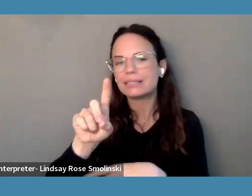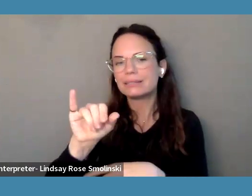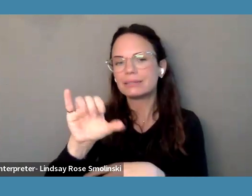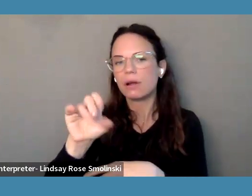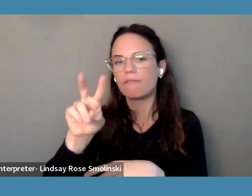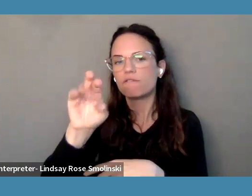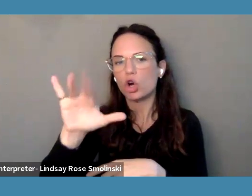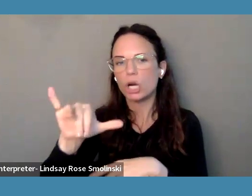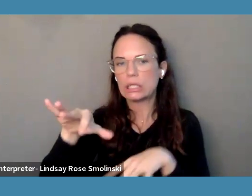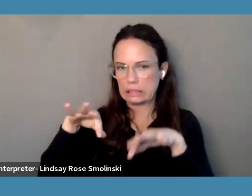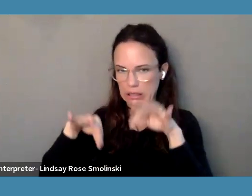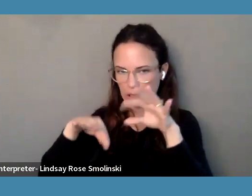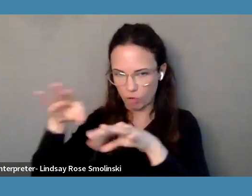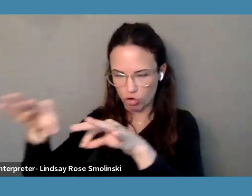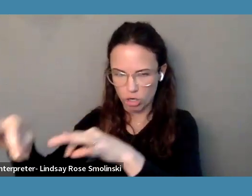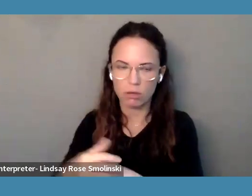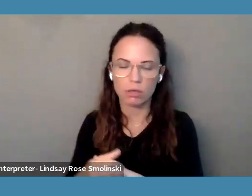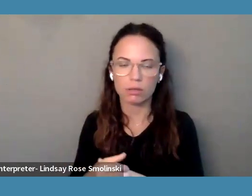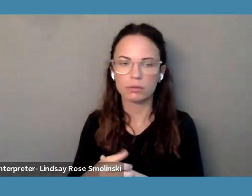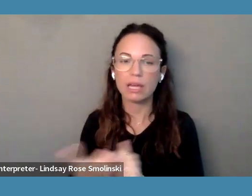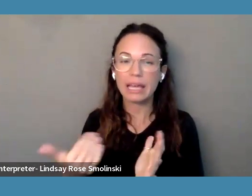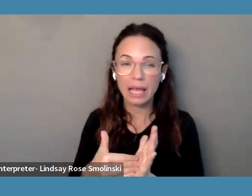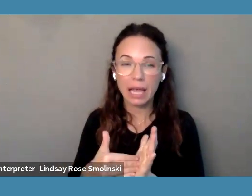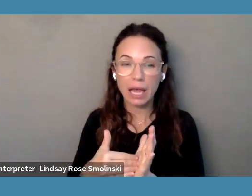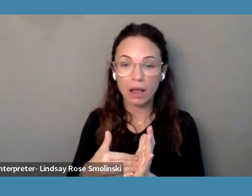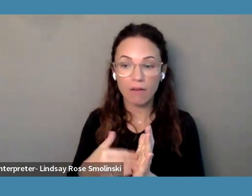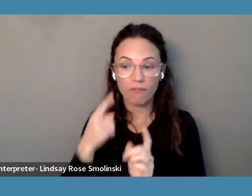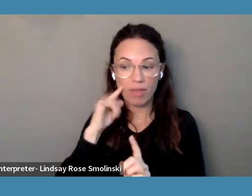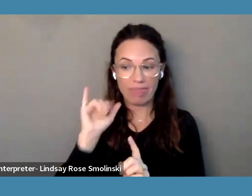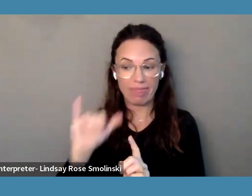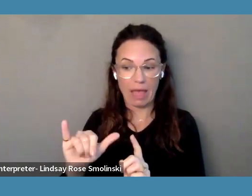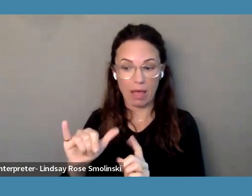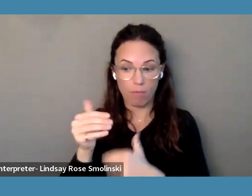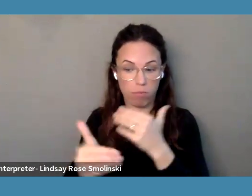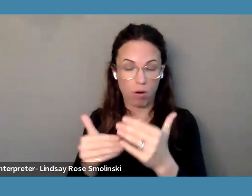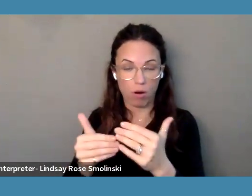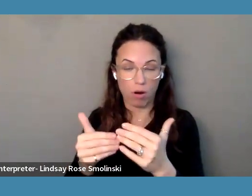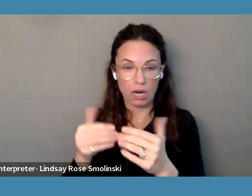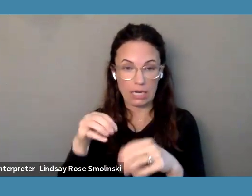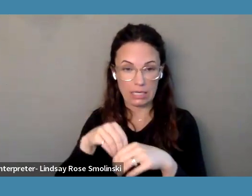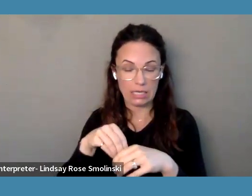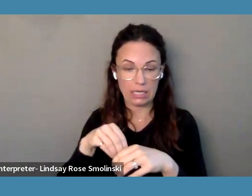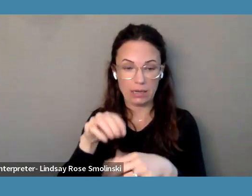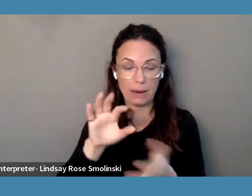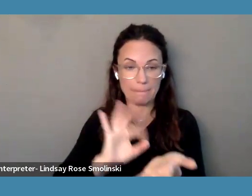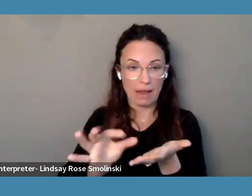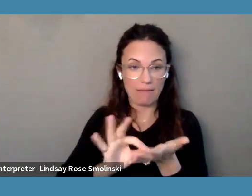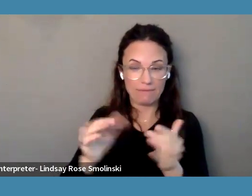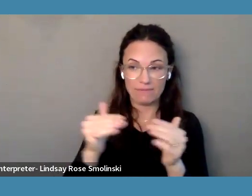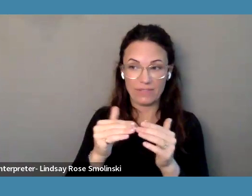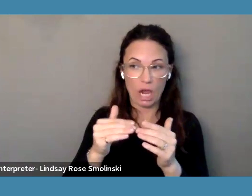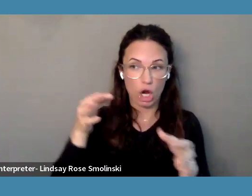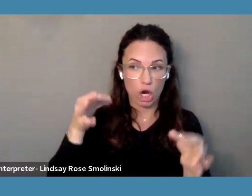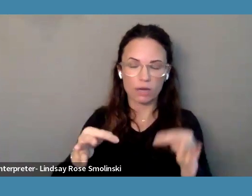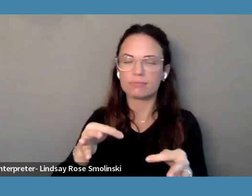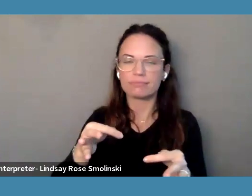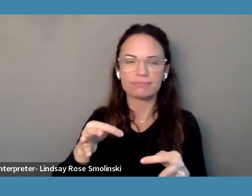And again, to engage in the discovery process in a Medicaid fair hearing, you do not have to be an attorney.